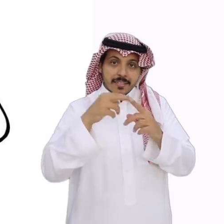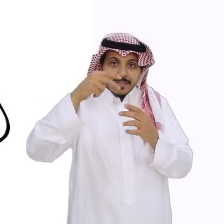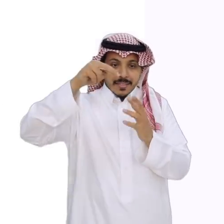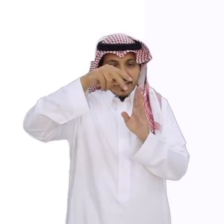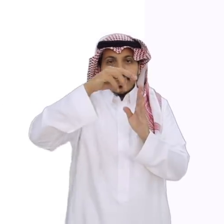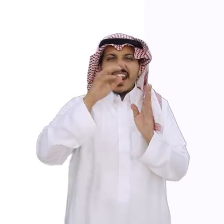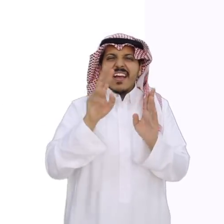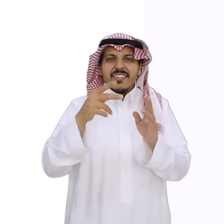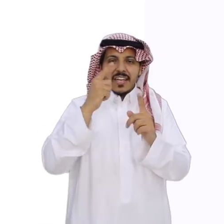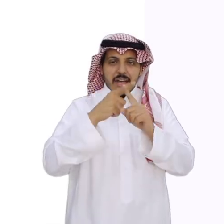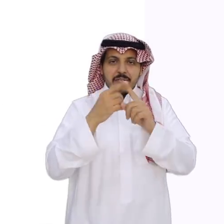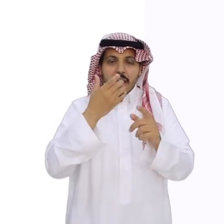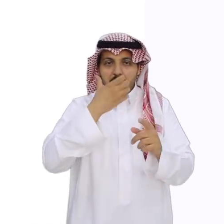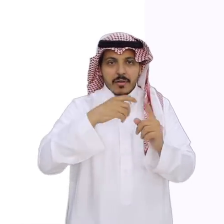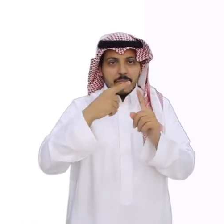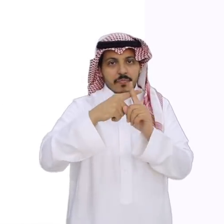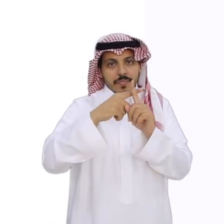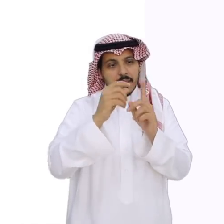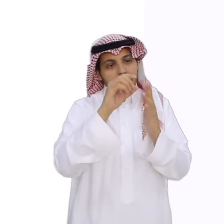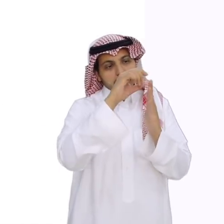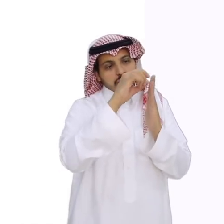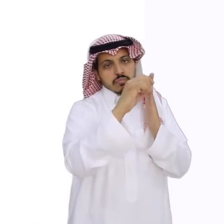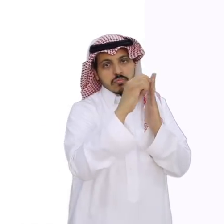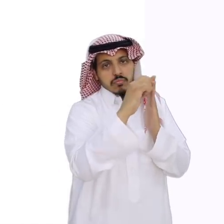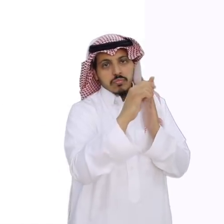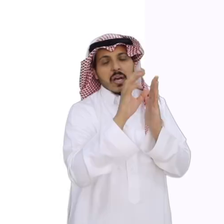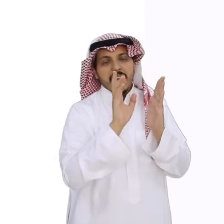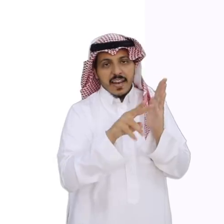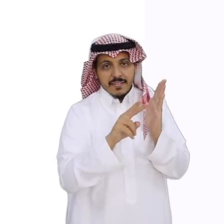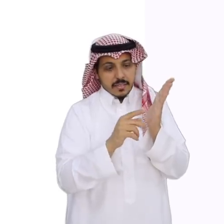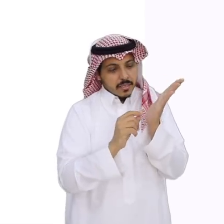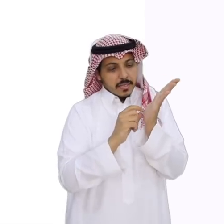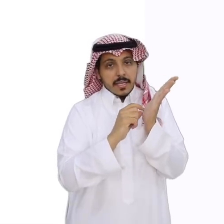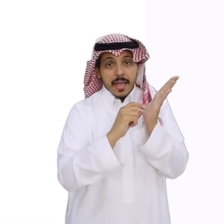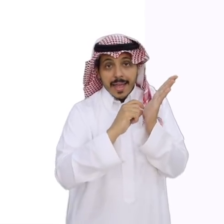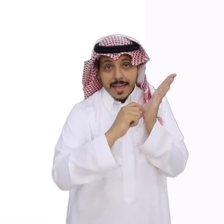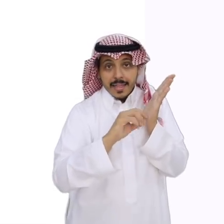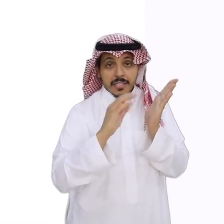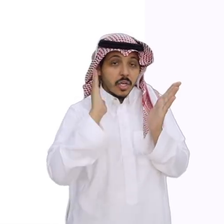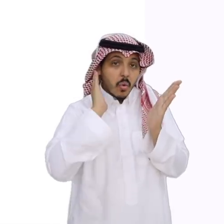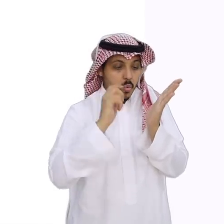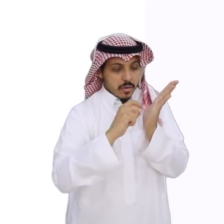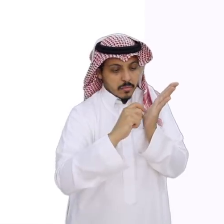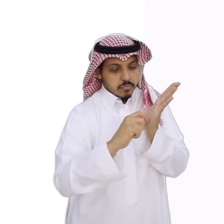It will have a notch at the top. And it won't have a chin at the bottom.